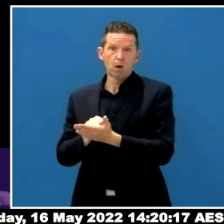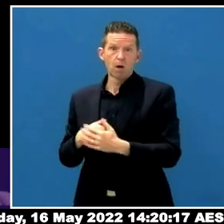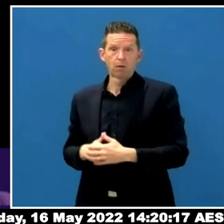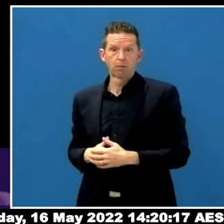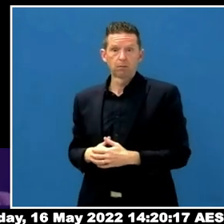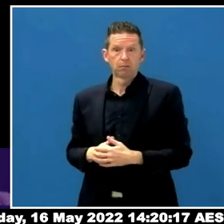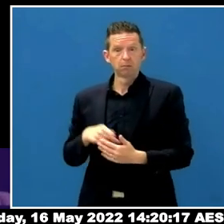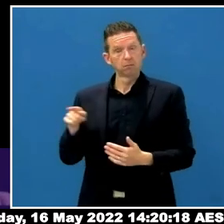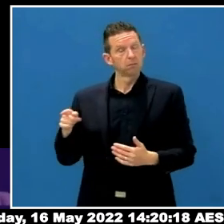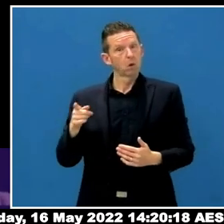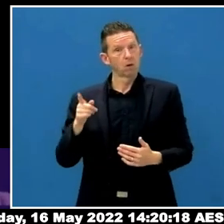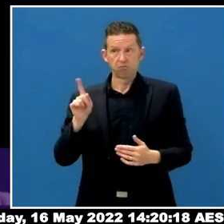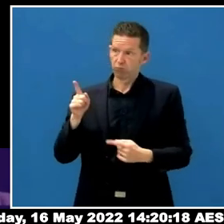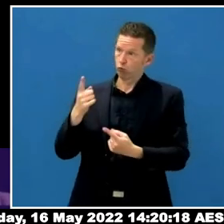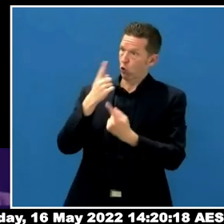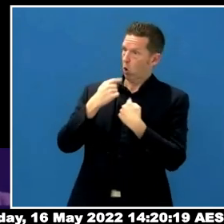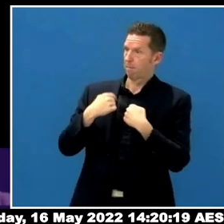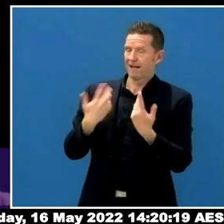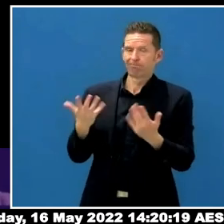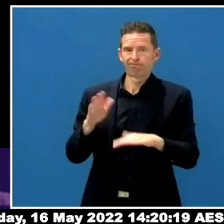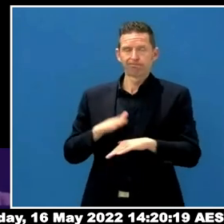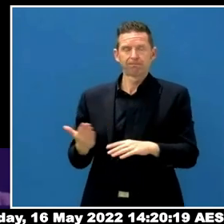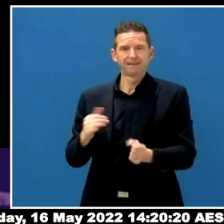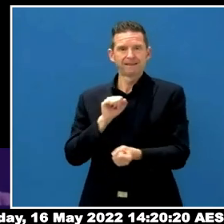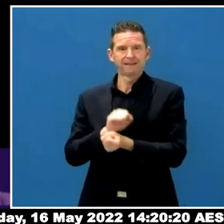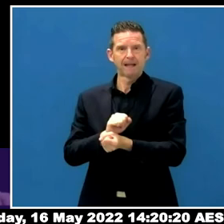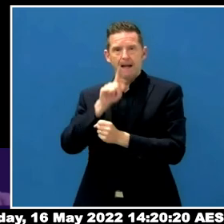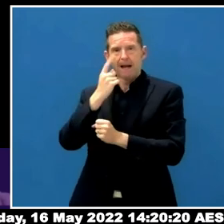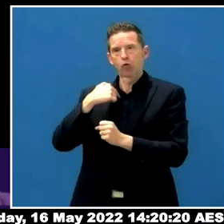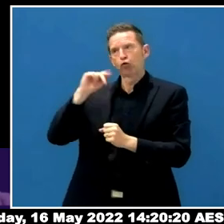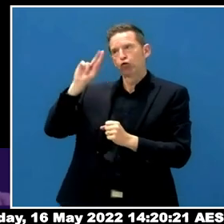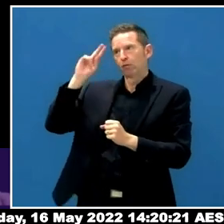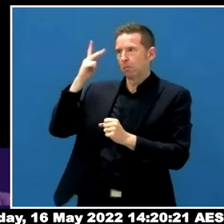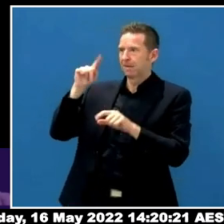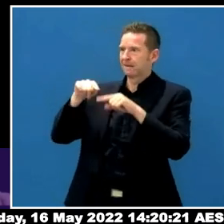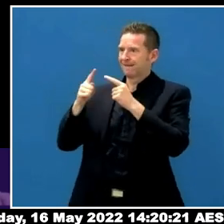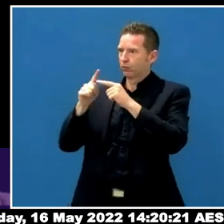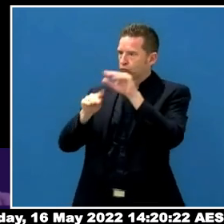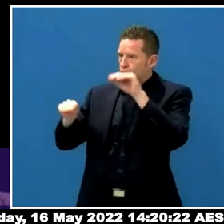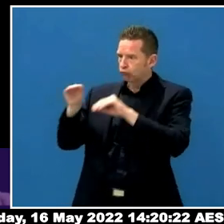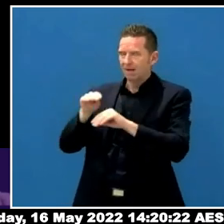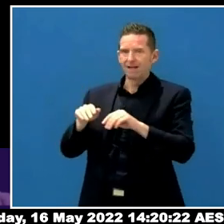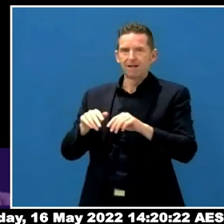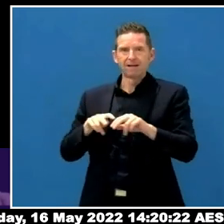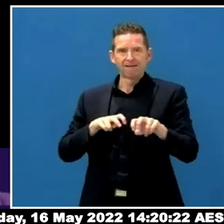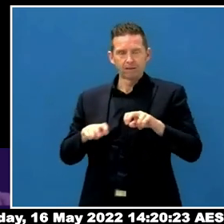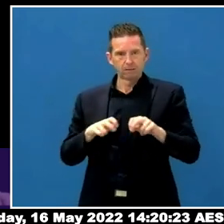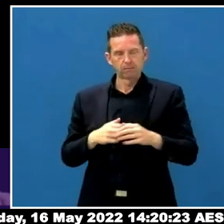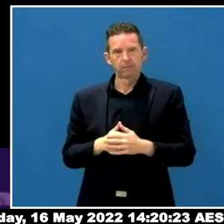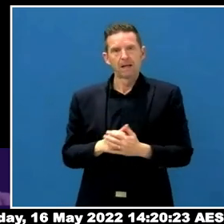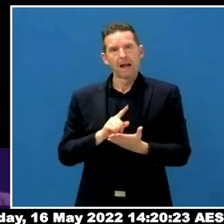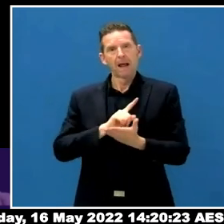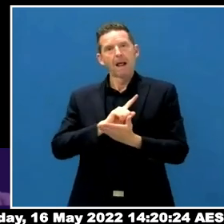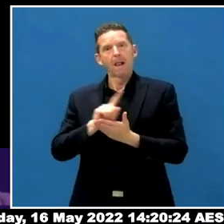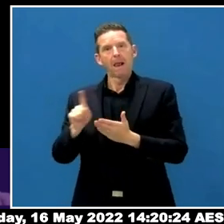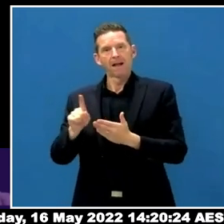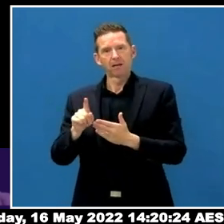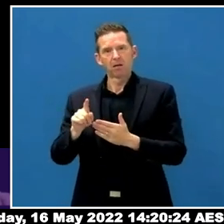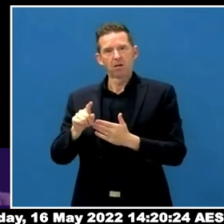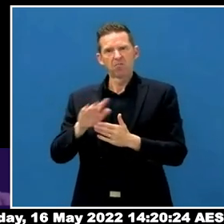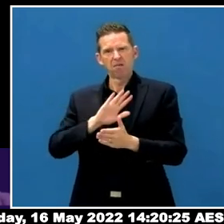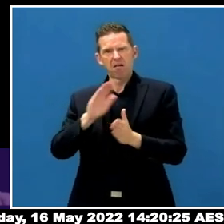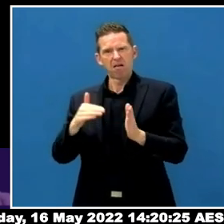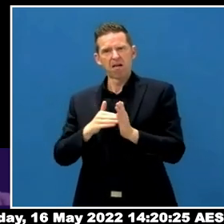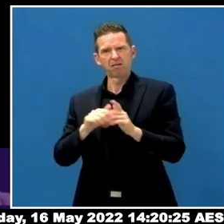And then when the last Team Leader had come on not long before he left, I spoke to her